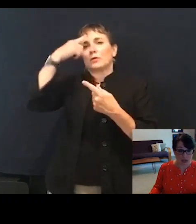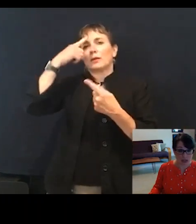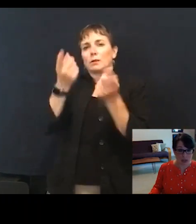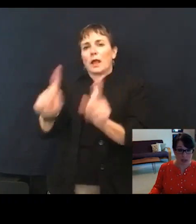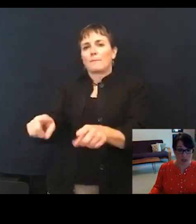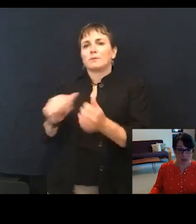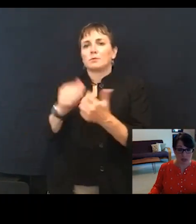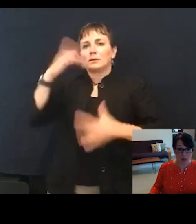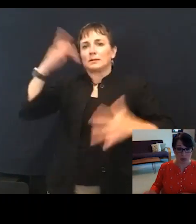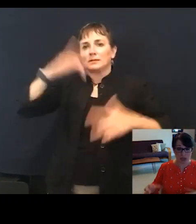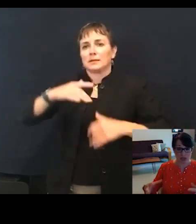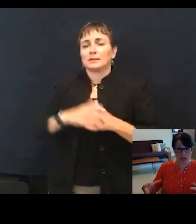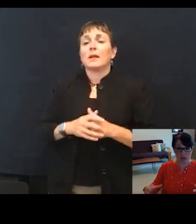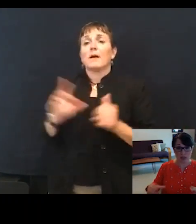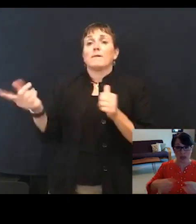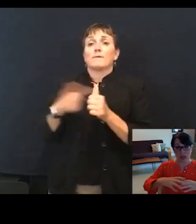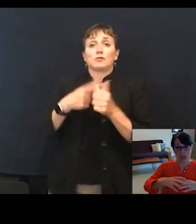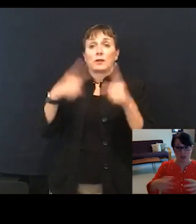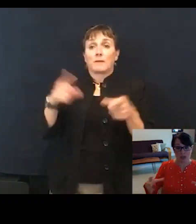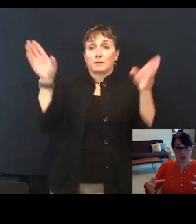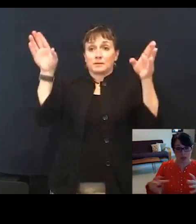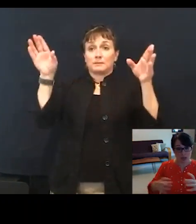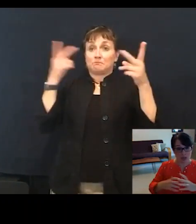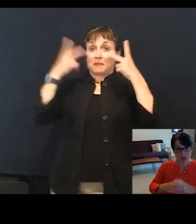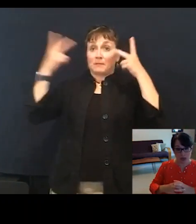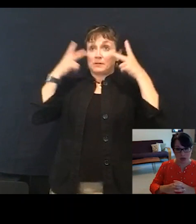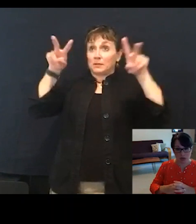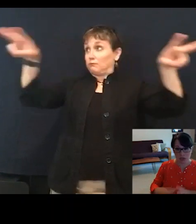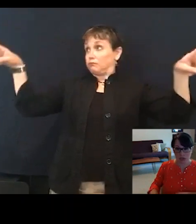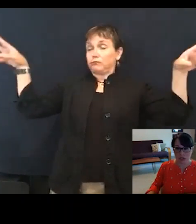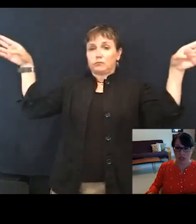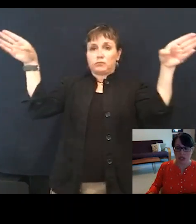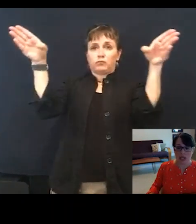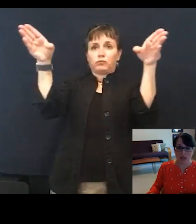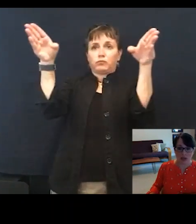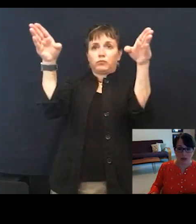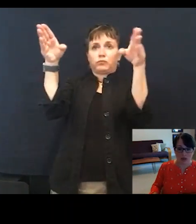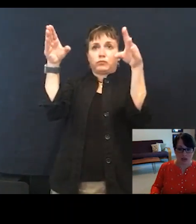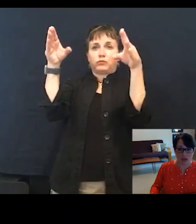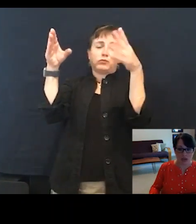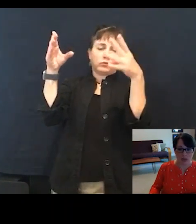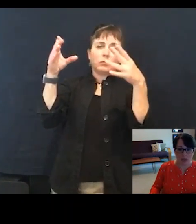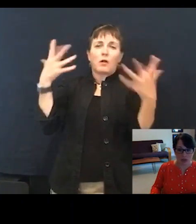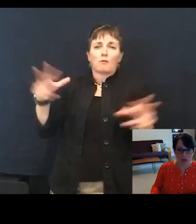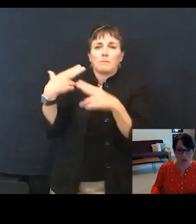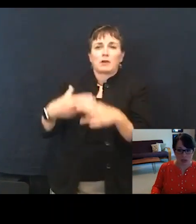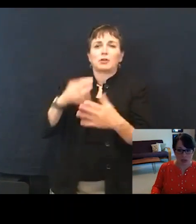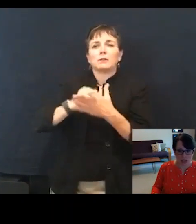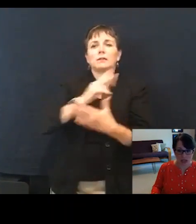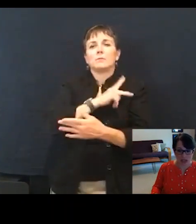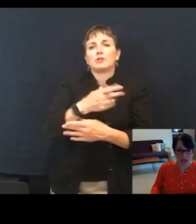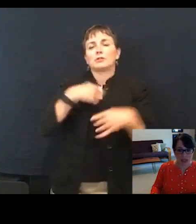As I mentioned before, patients will develop sort of tunnel vision, and cone vision more slowly declines.